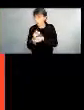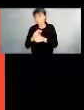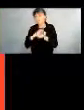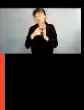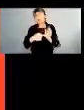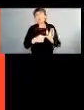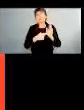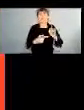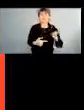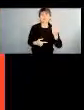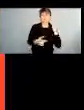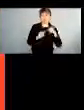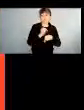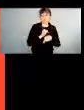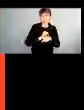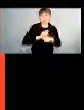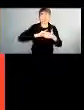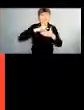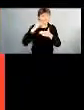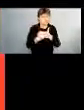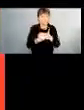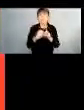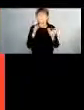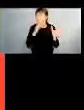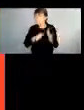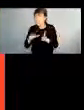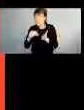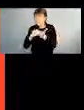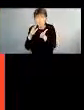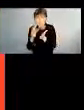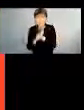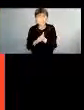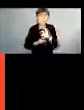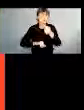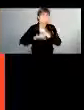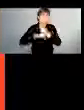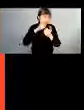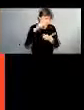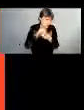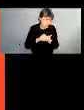planning documents, support letters, mock-ups, or drafts for the project.